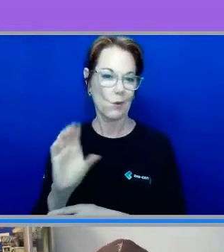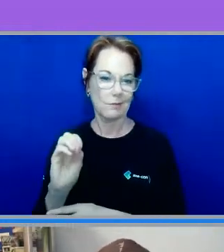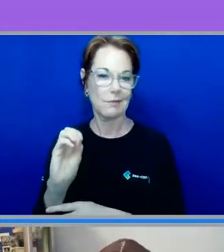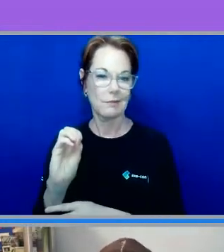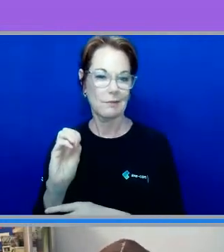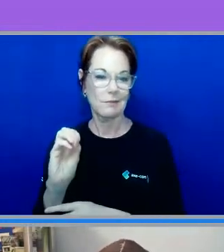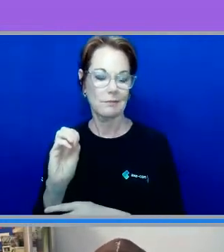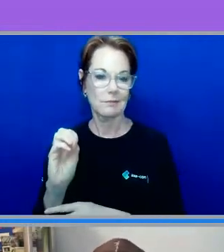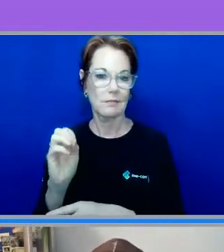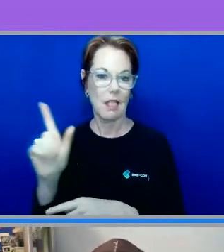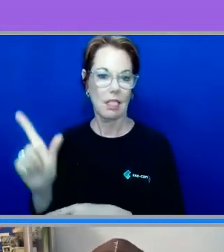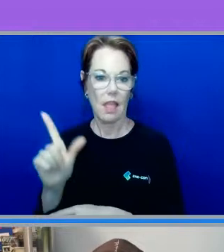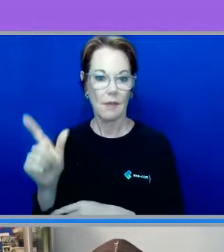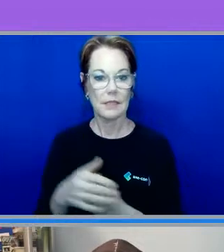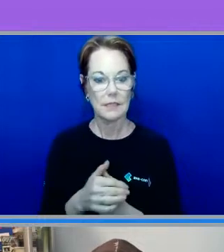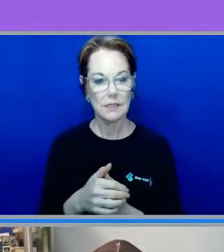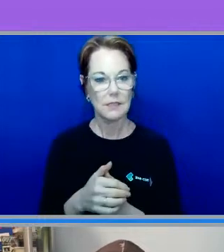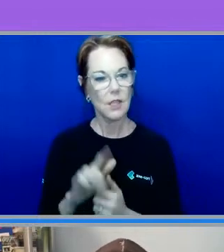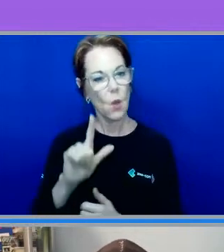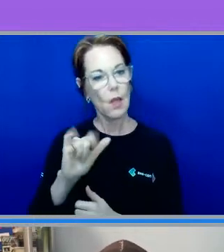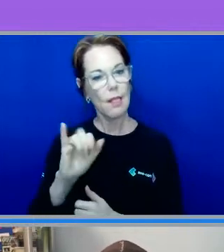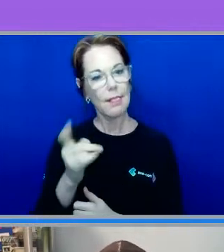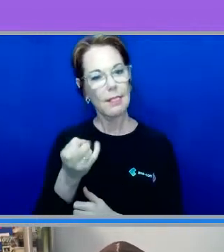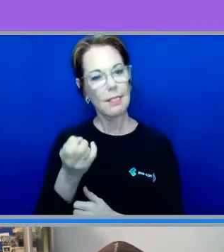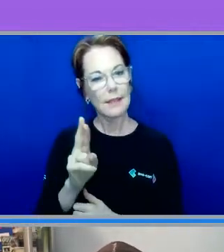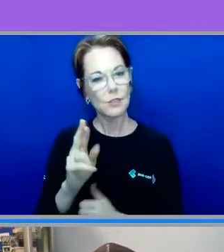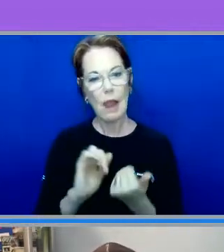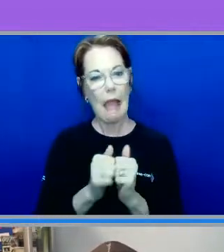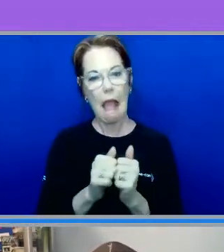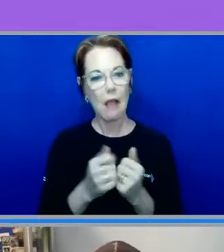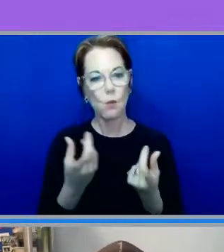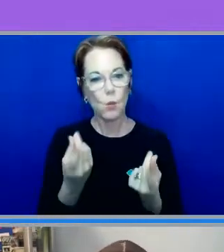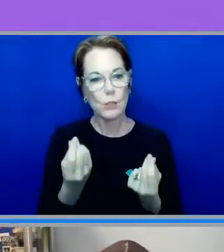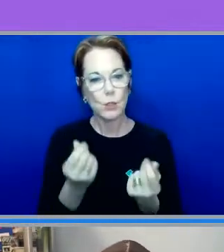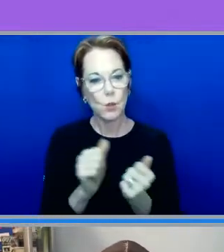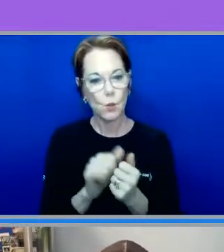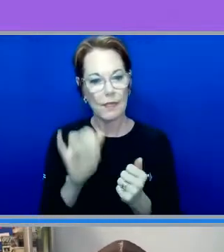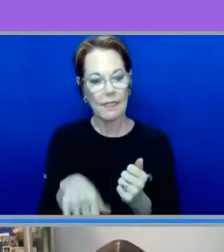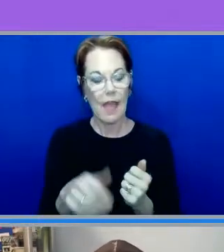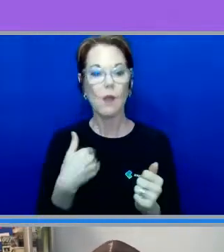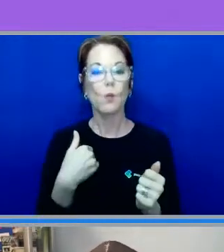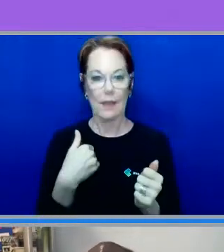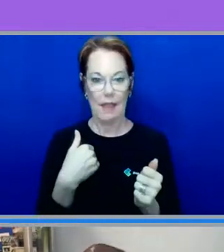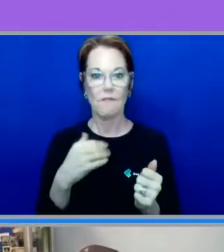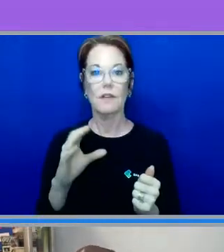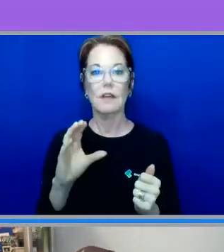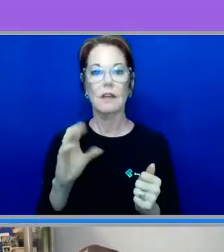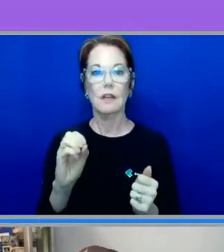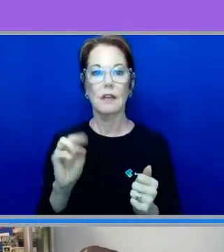So how does the linter deal with that? Well, we have a linter